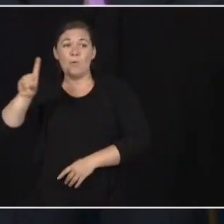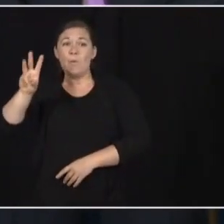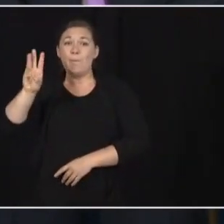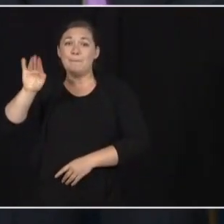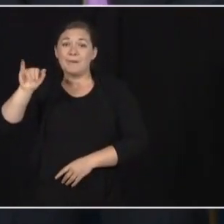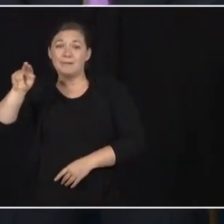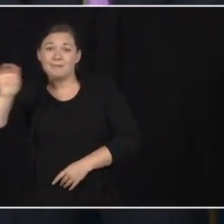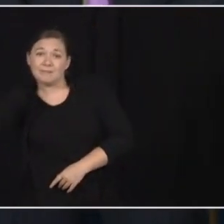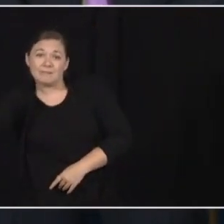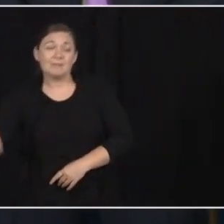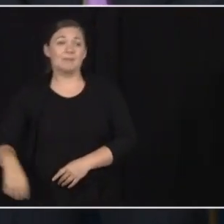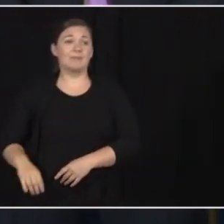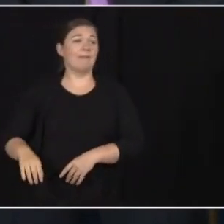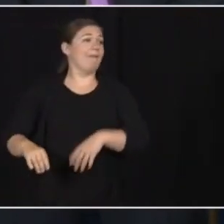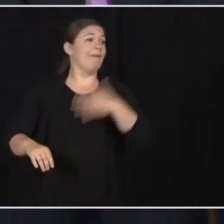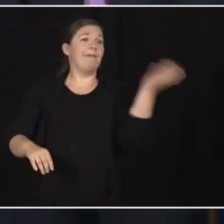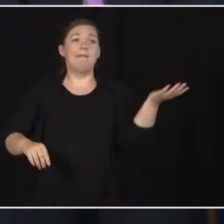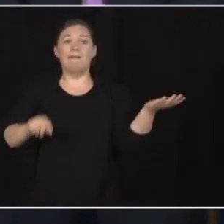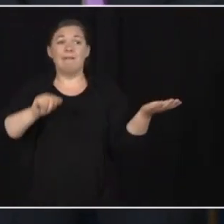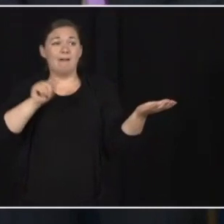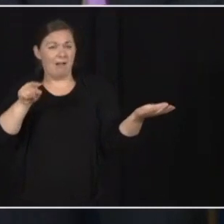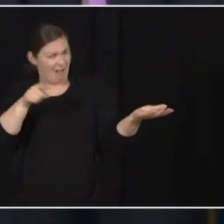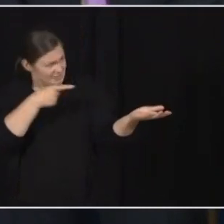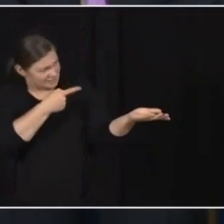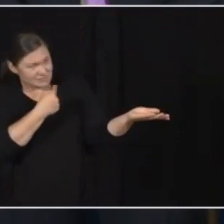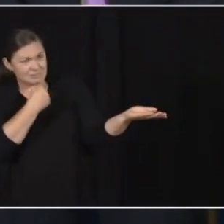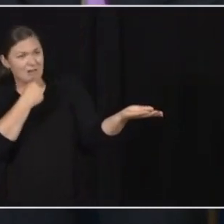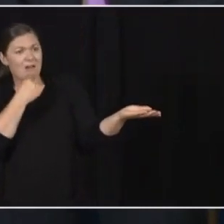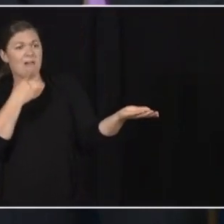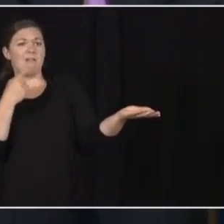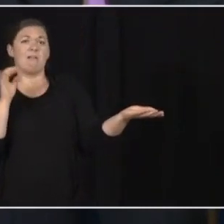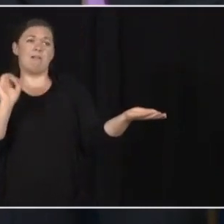distancing guidelines. You have said previously